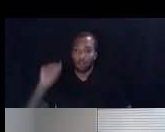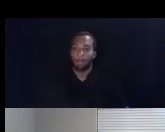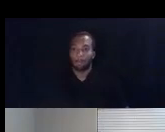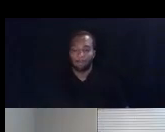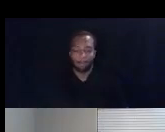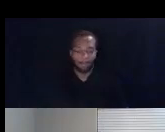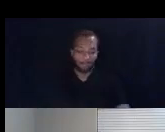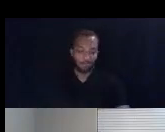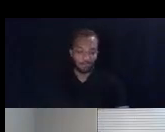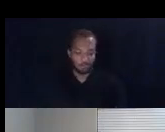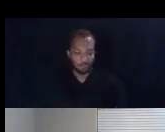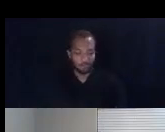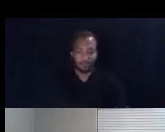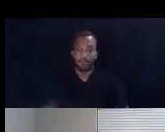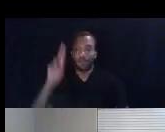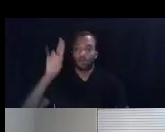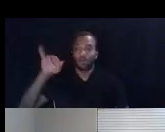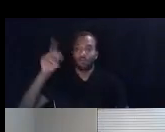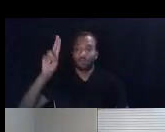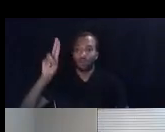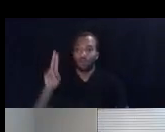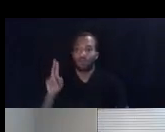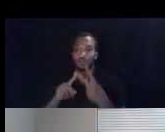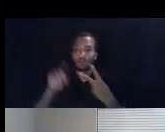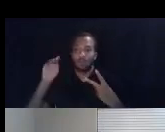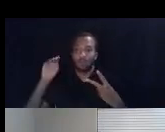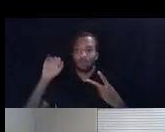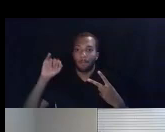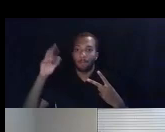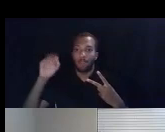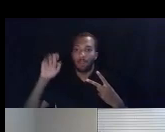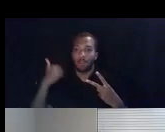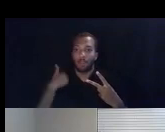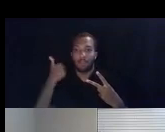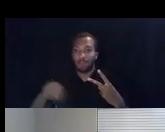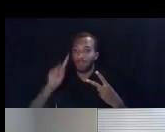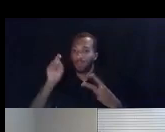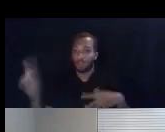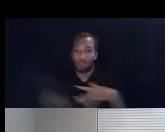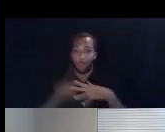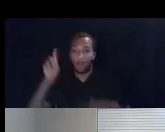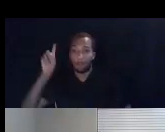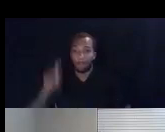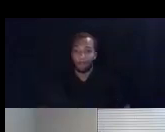Uju or Michael, are there questions that have popped up. [Uju] There sure are.